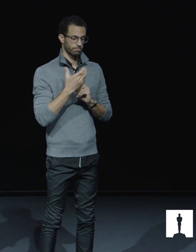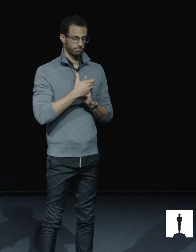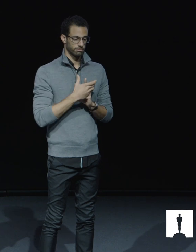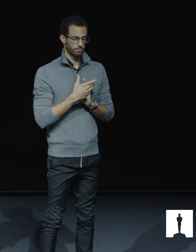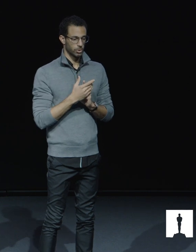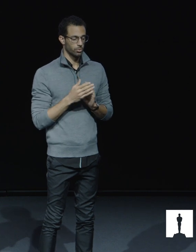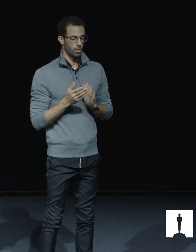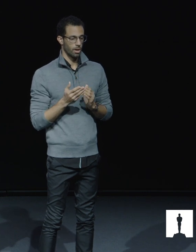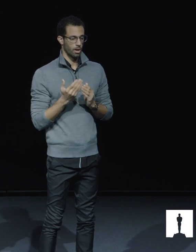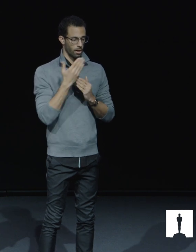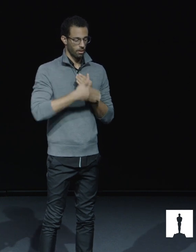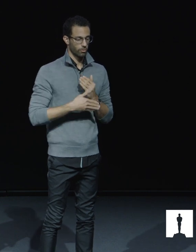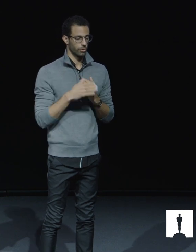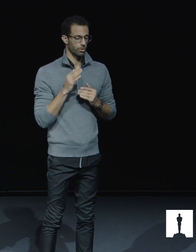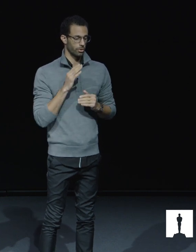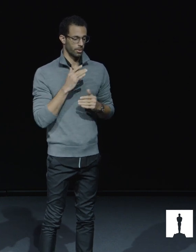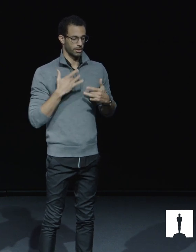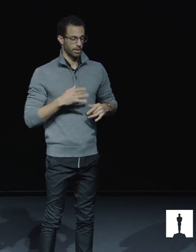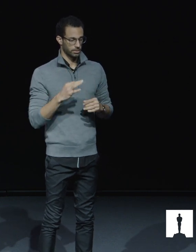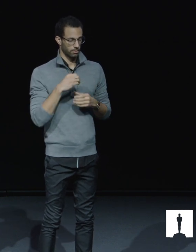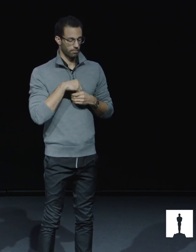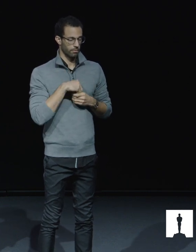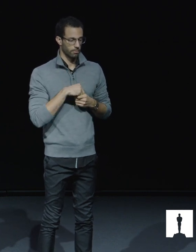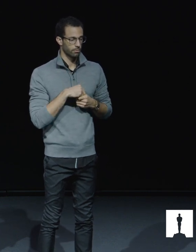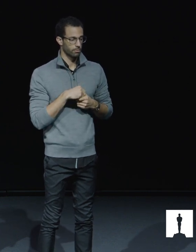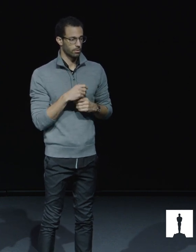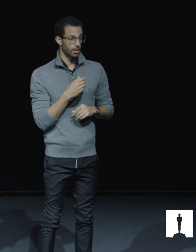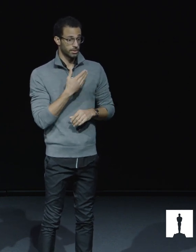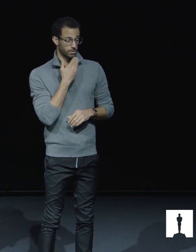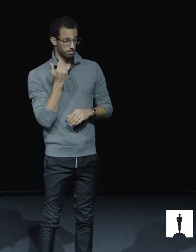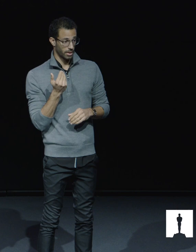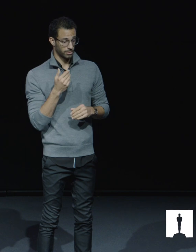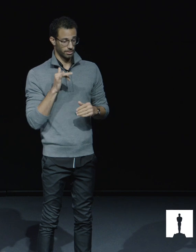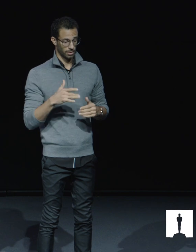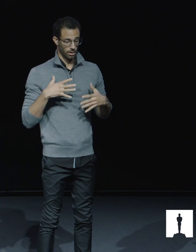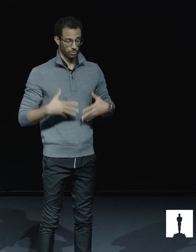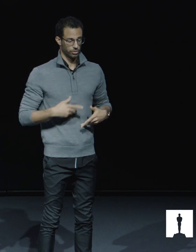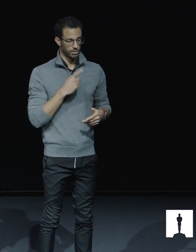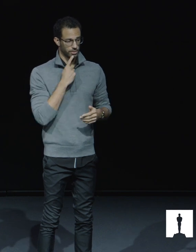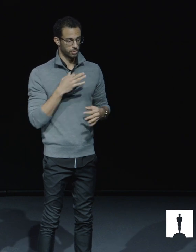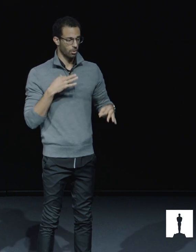of the self, in which case it is best that the garment be loose, a little like the robes